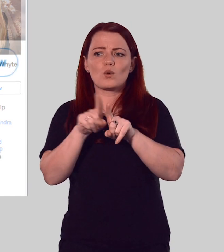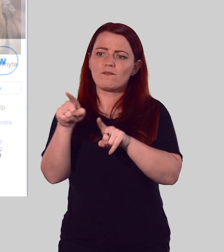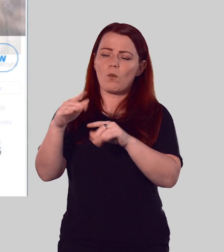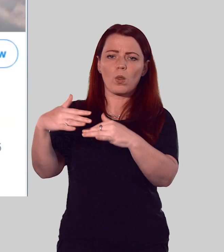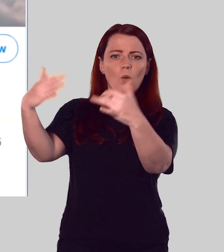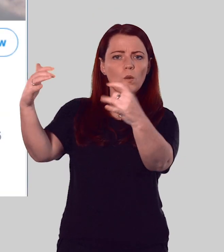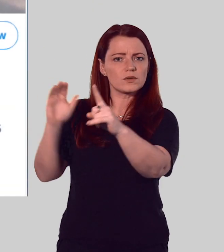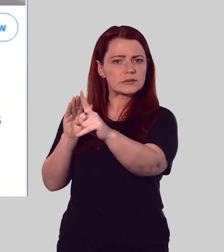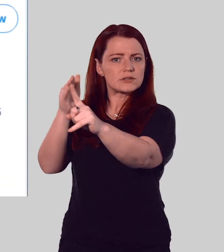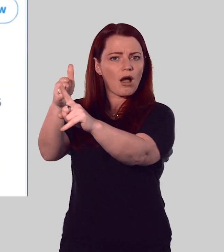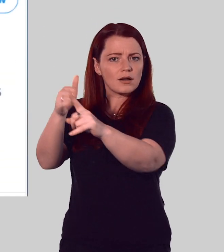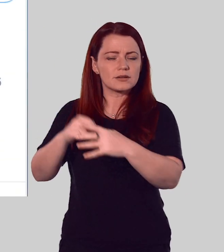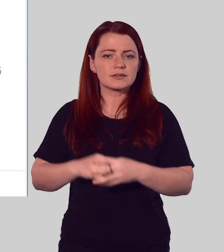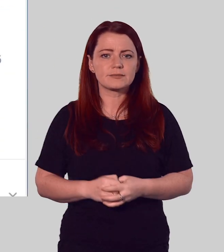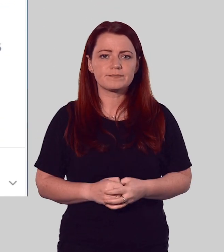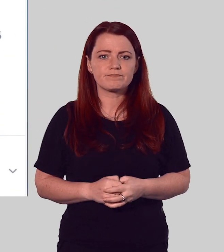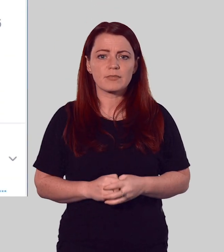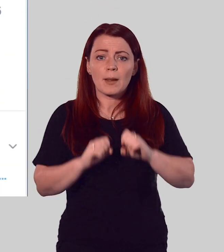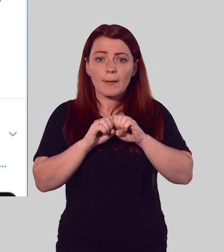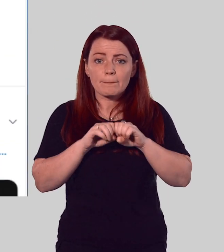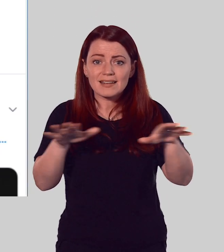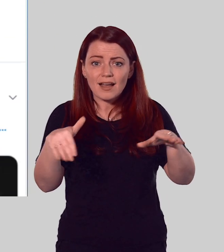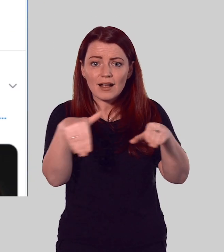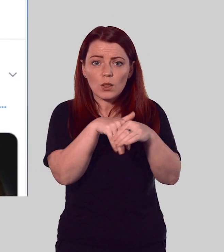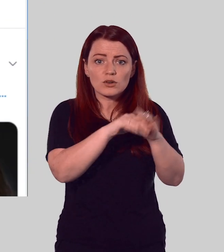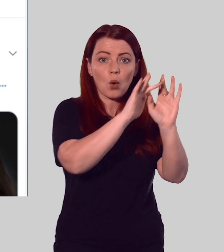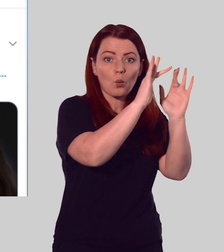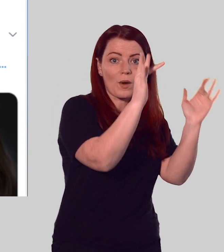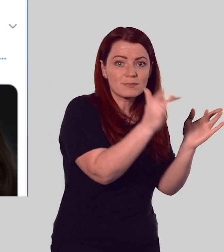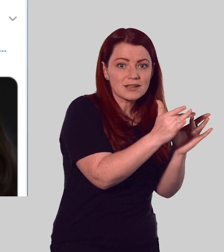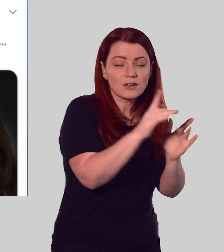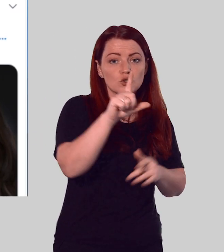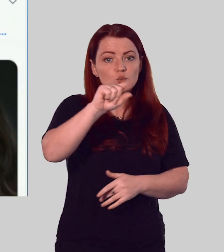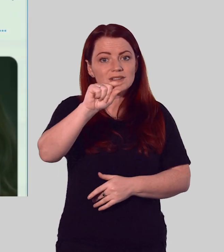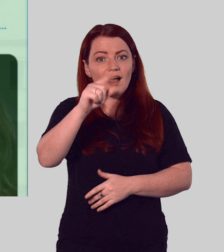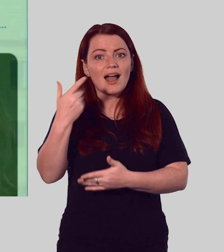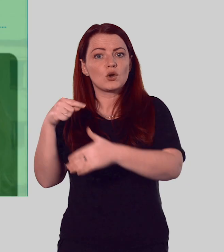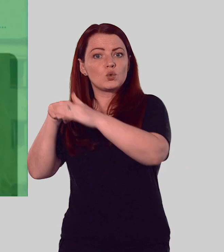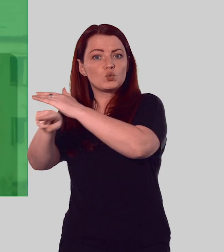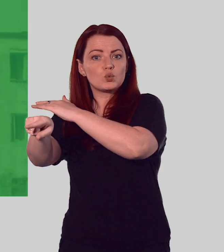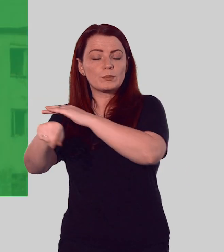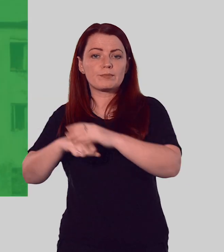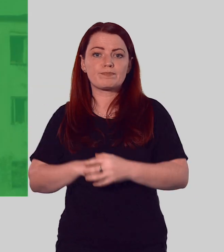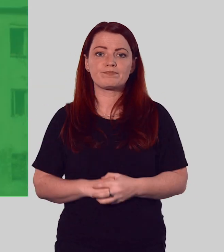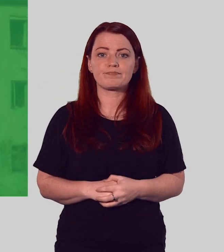Media included a website, Twitter and YouTube. Using a variety of platforms